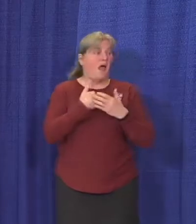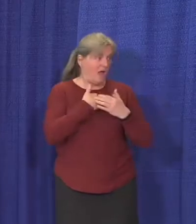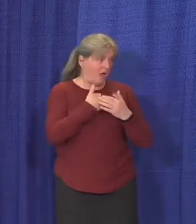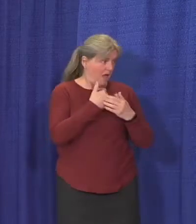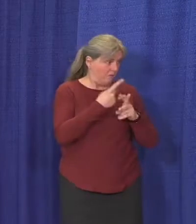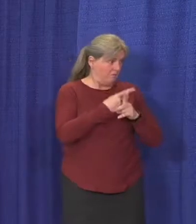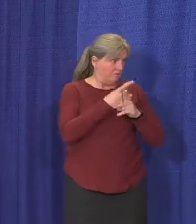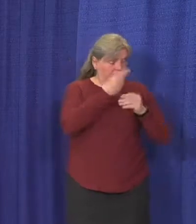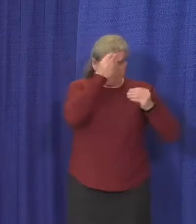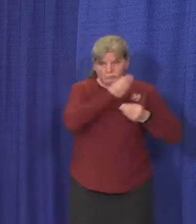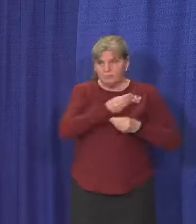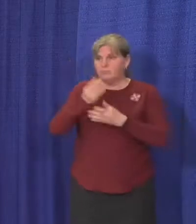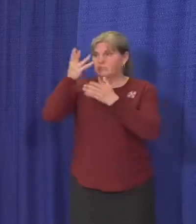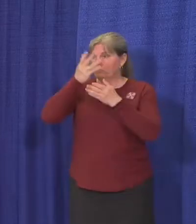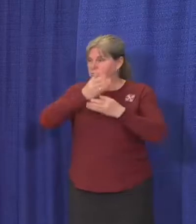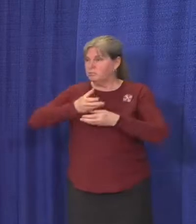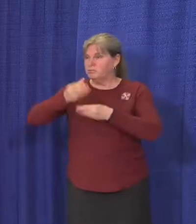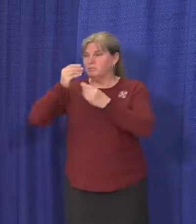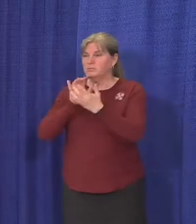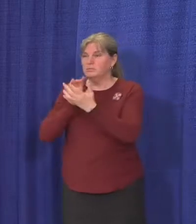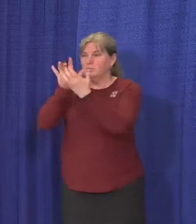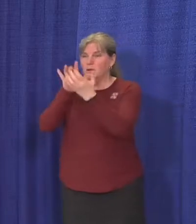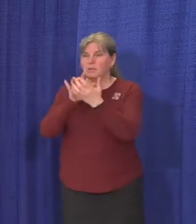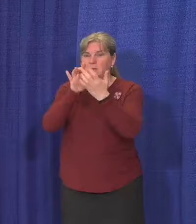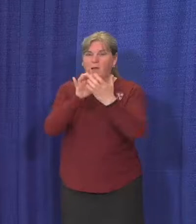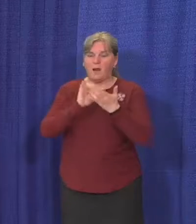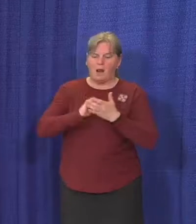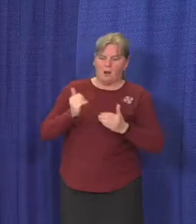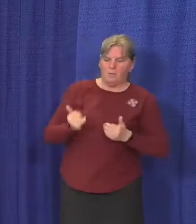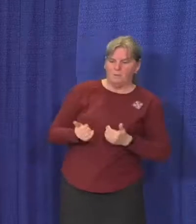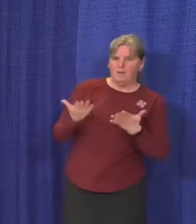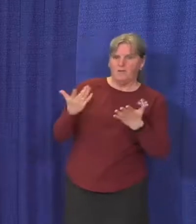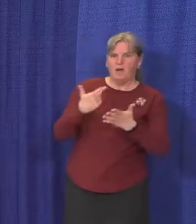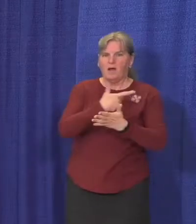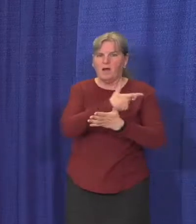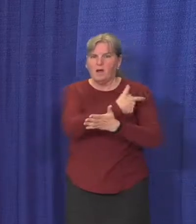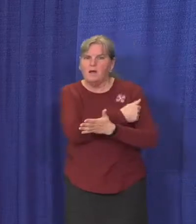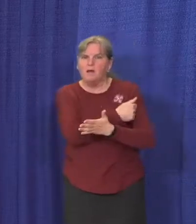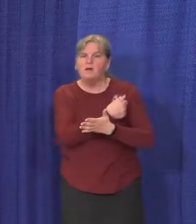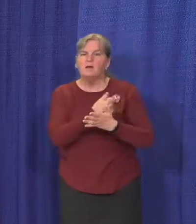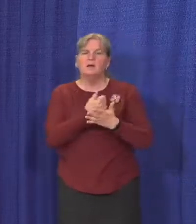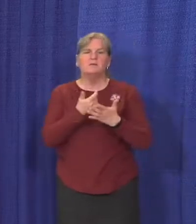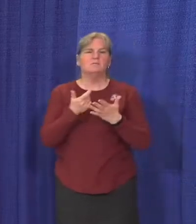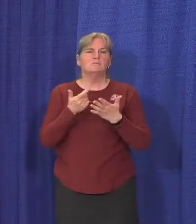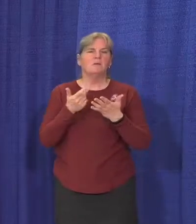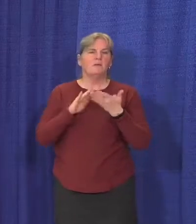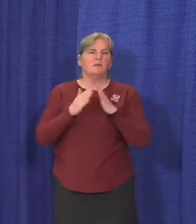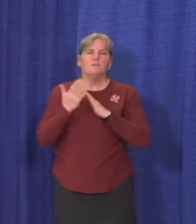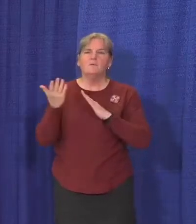basis and we speak to them about the announcements and rollout,